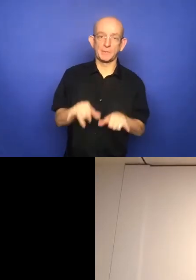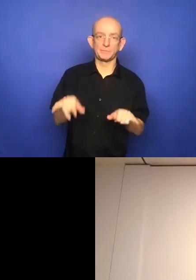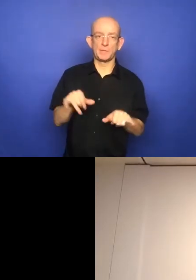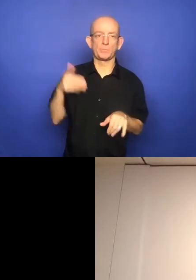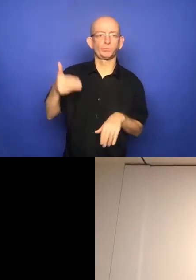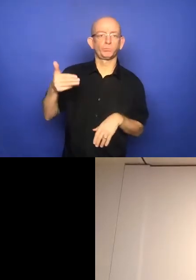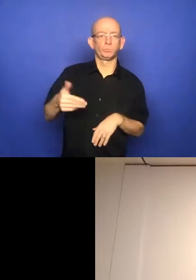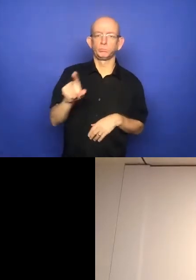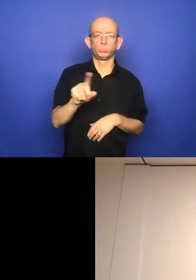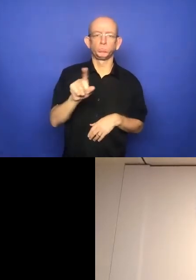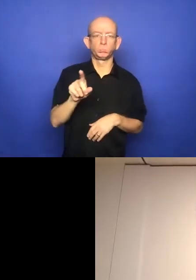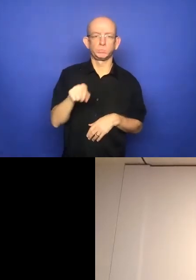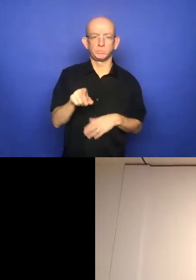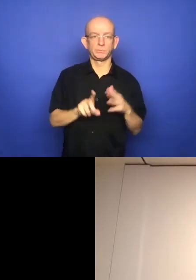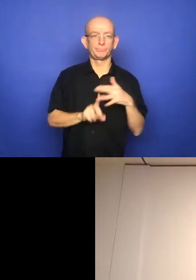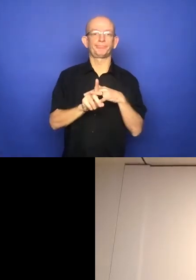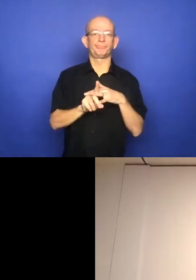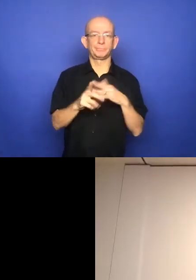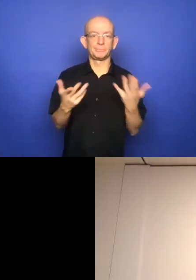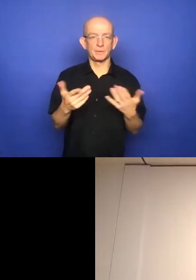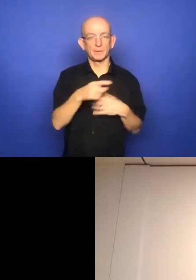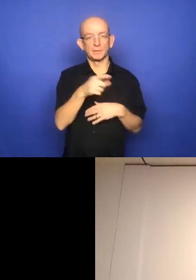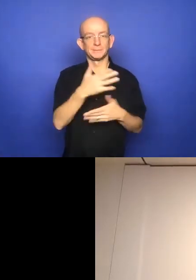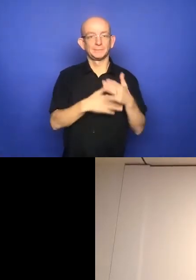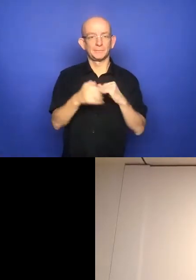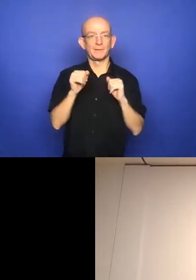situation for persons with disabilities to be replacing their